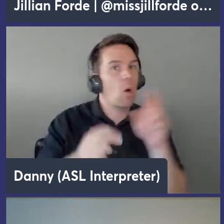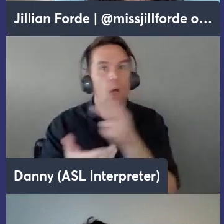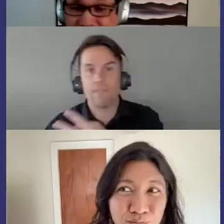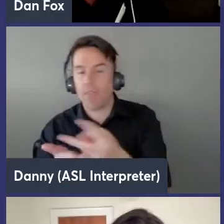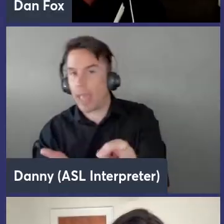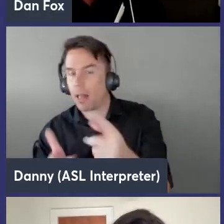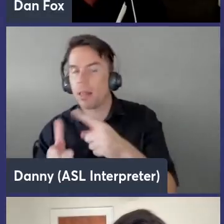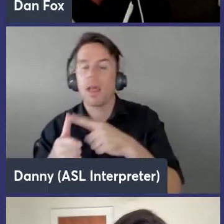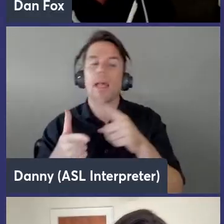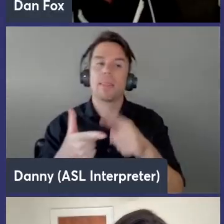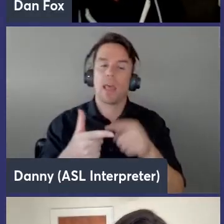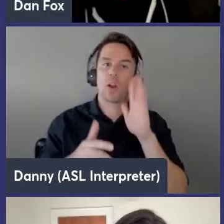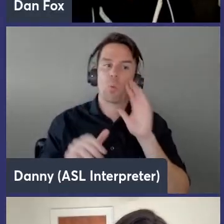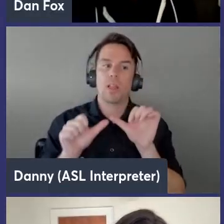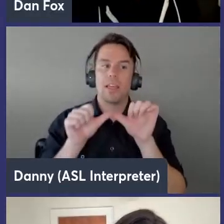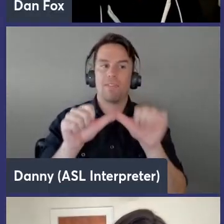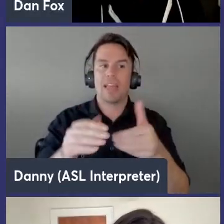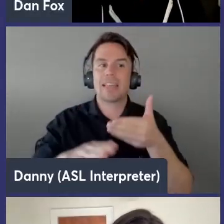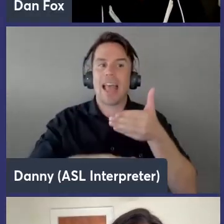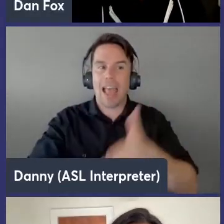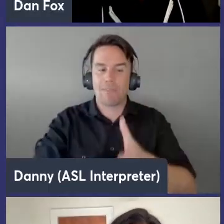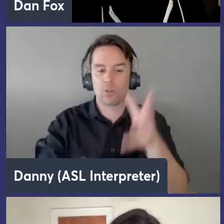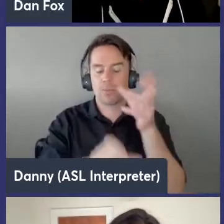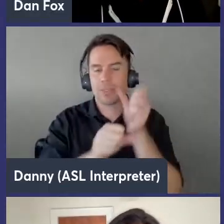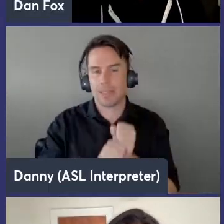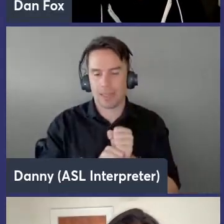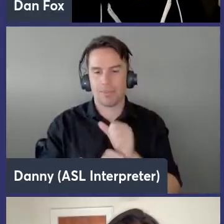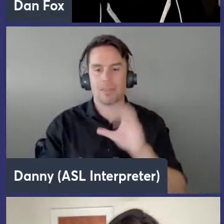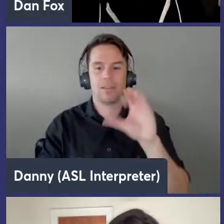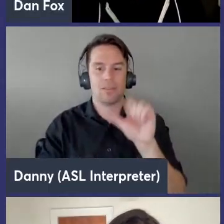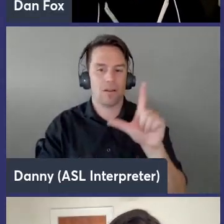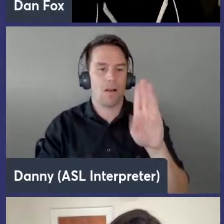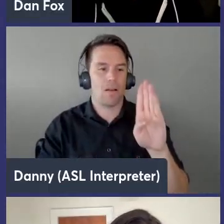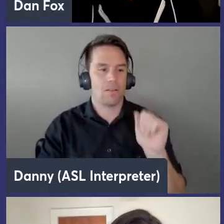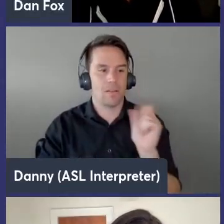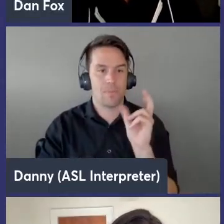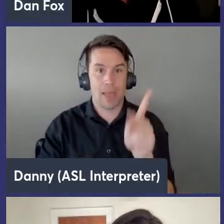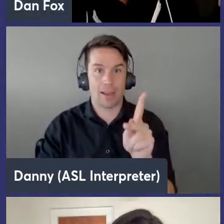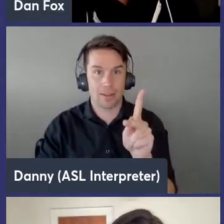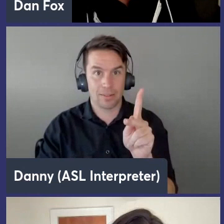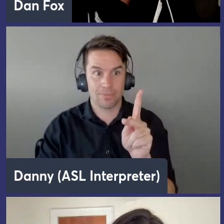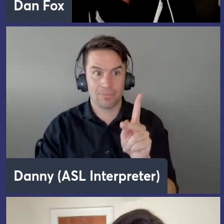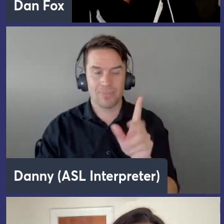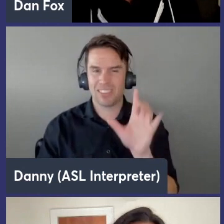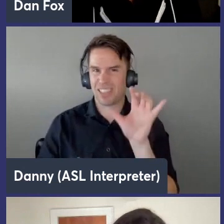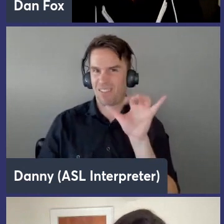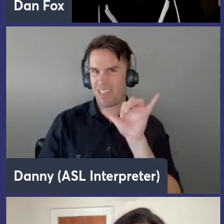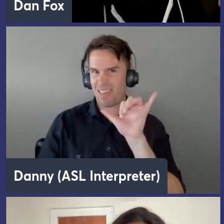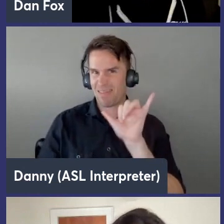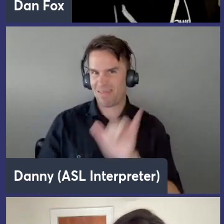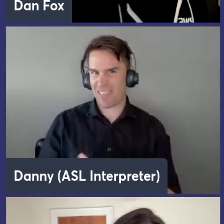once it receives that call back. So, that's kinda what I wanna demo for you today, and code.